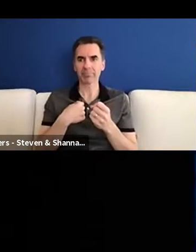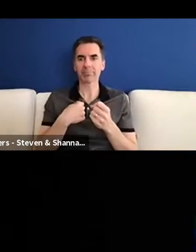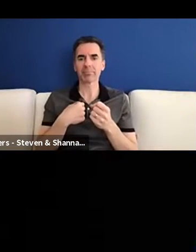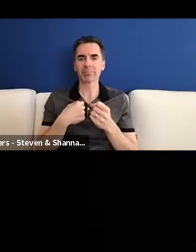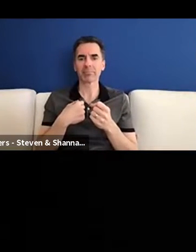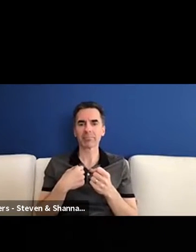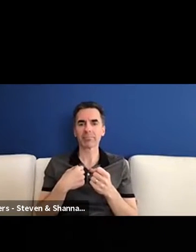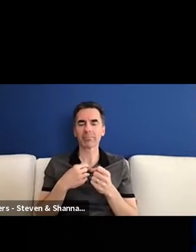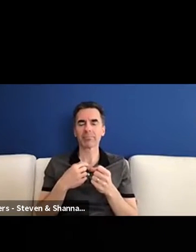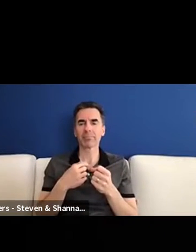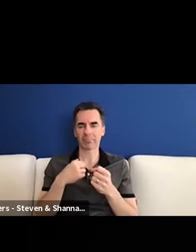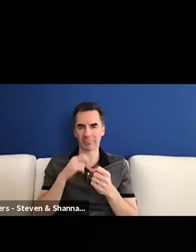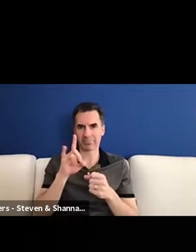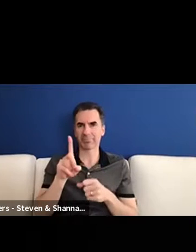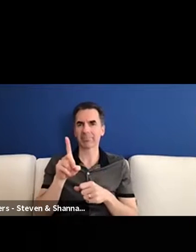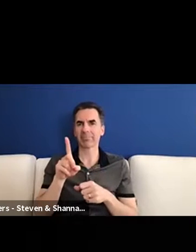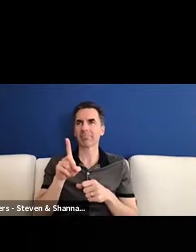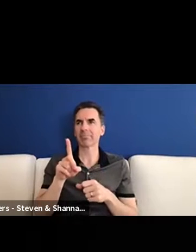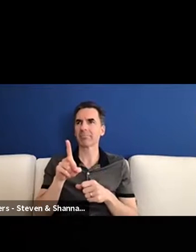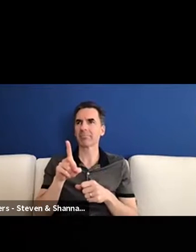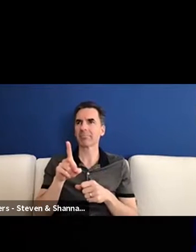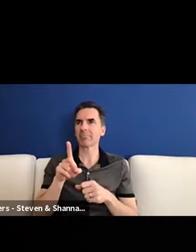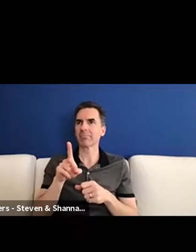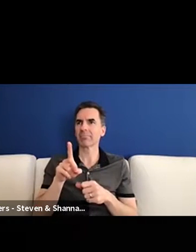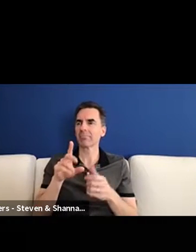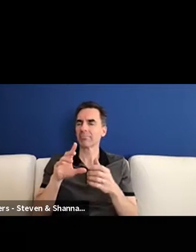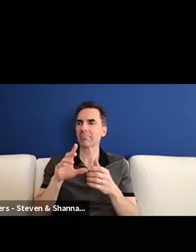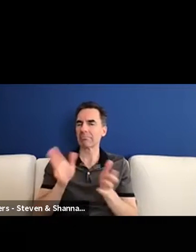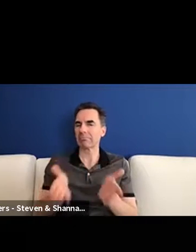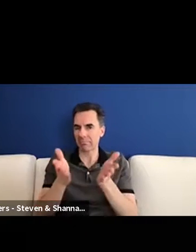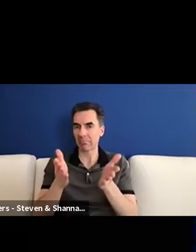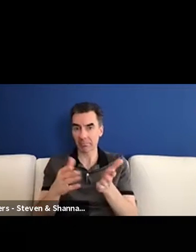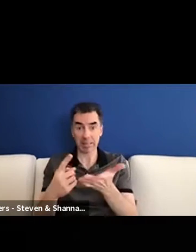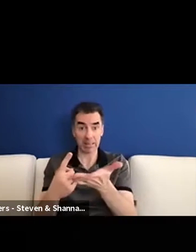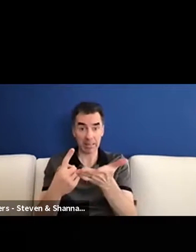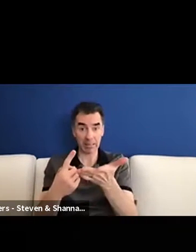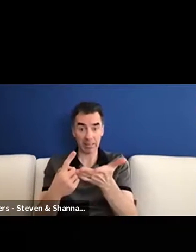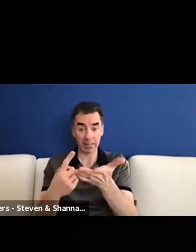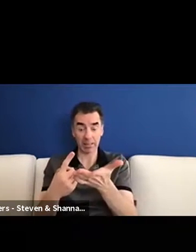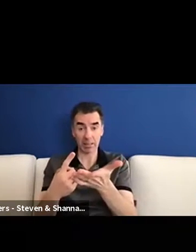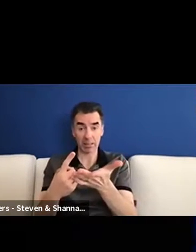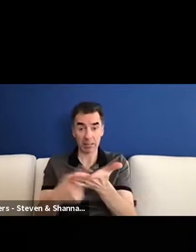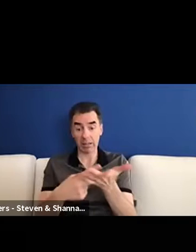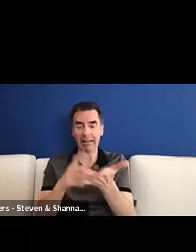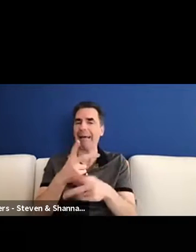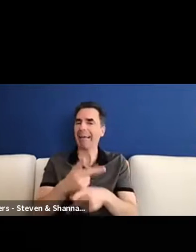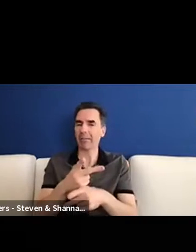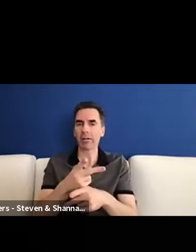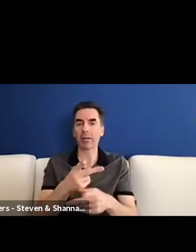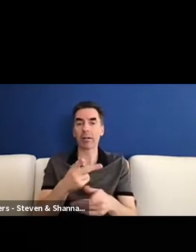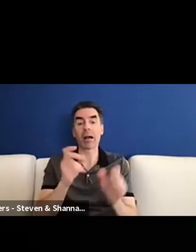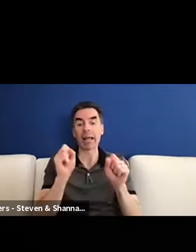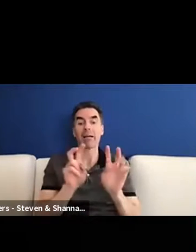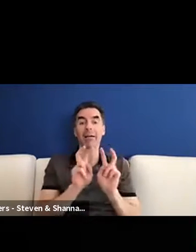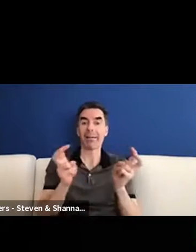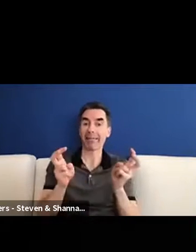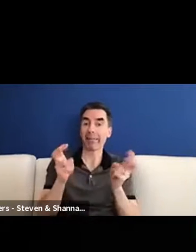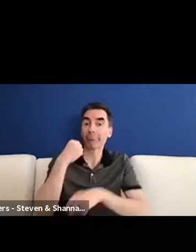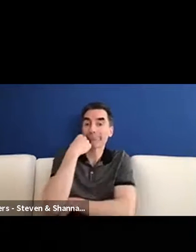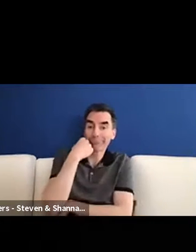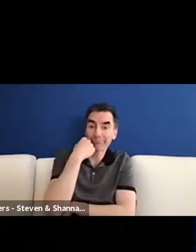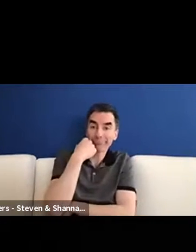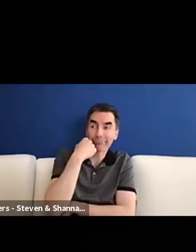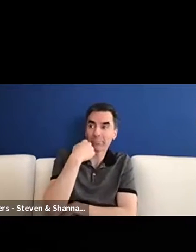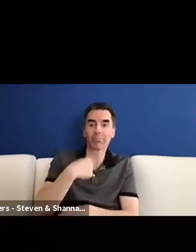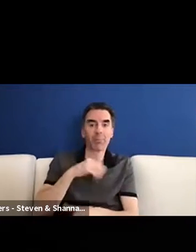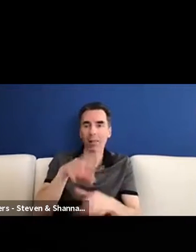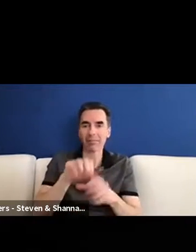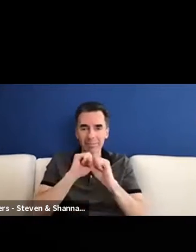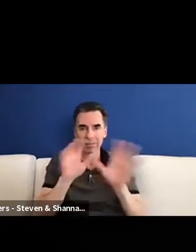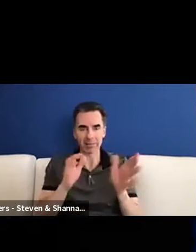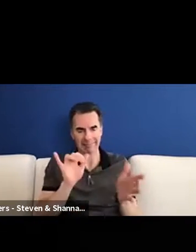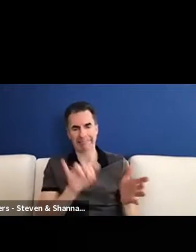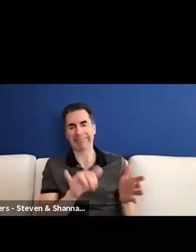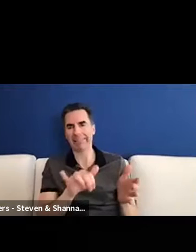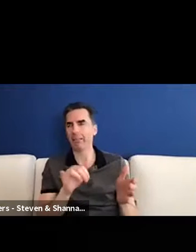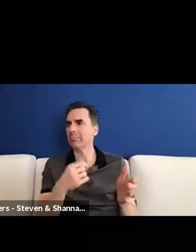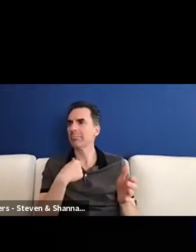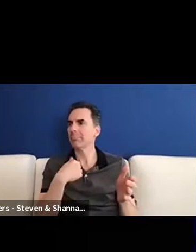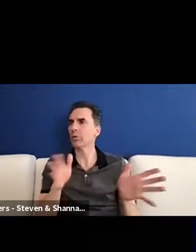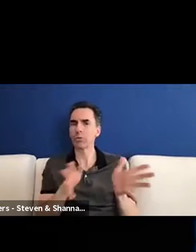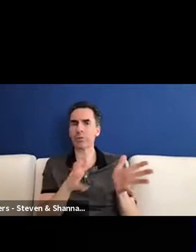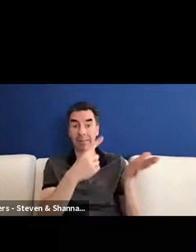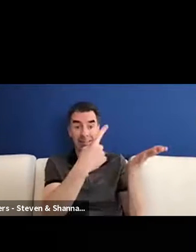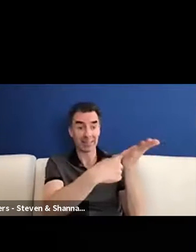discussions can be a monologue, right, with very little interaction. And, and so how do we move, you know, discussion into discourse,